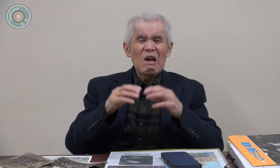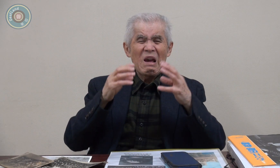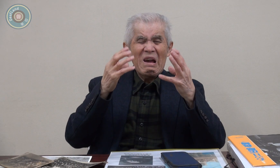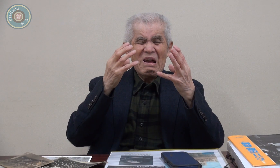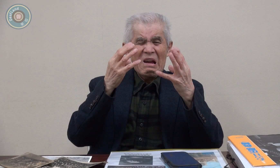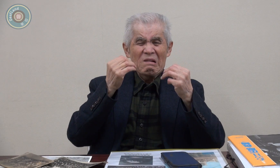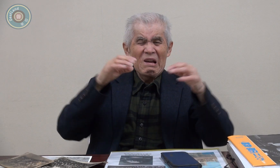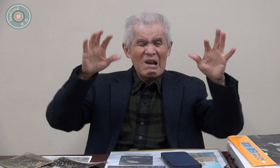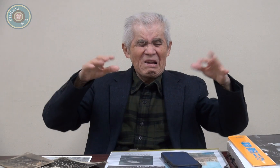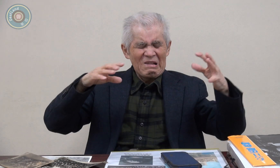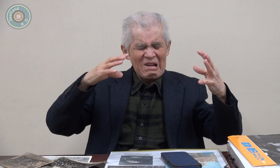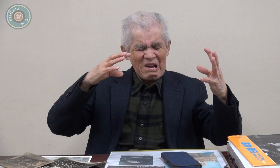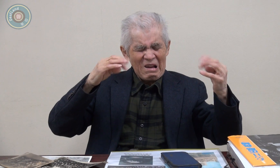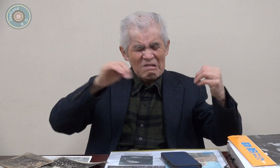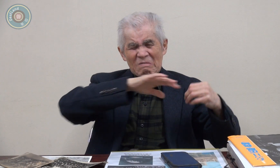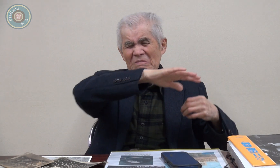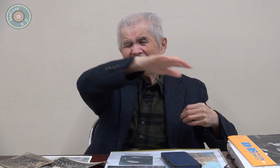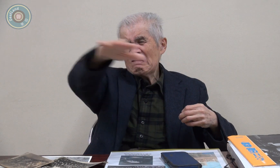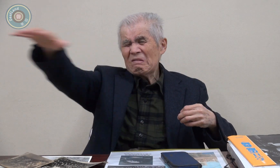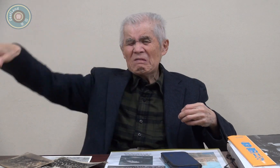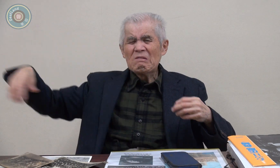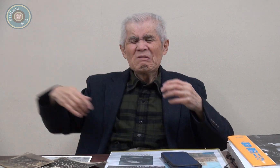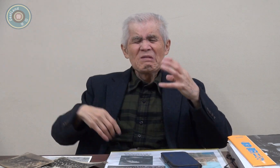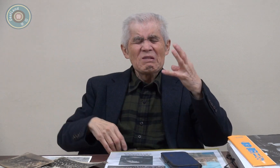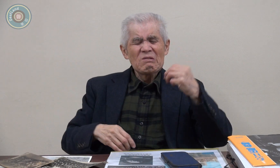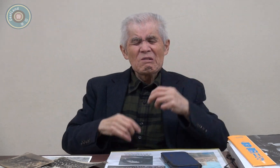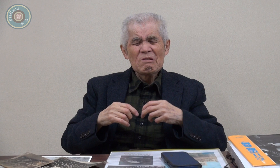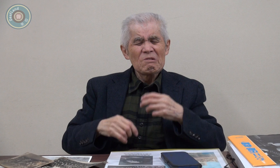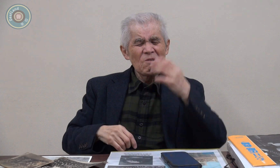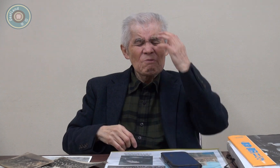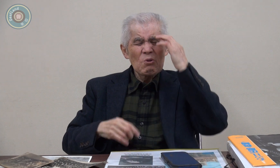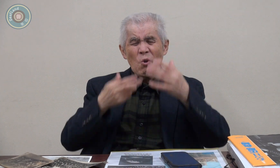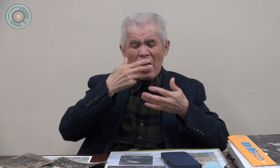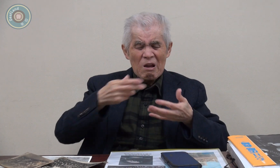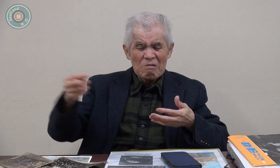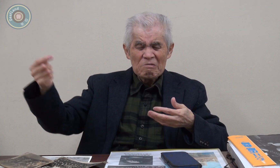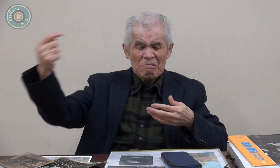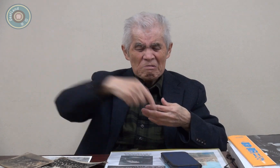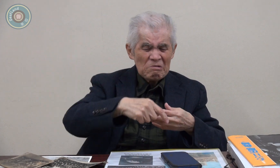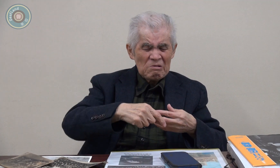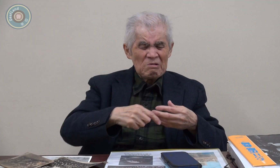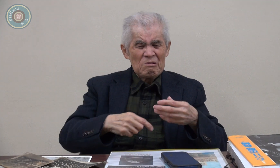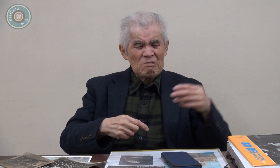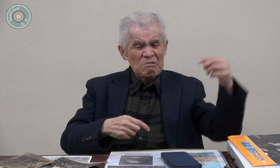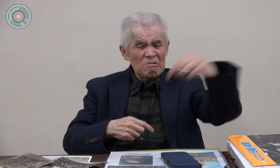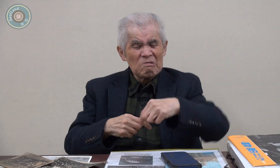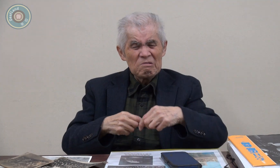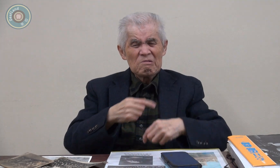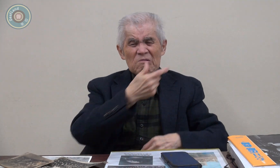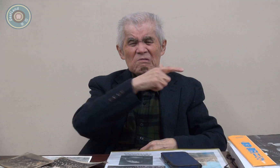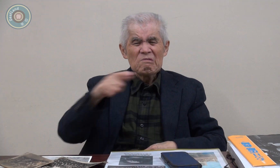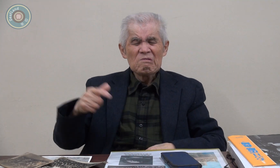There were a lot of flies We were fed up because they flew into food